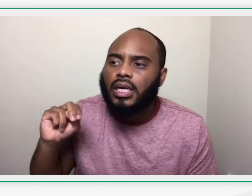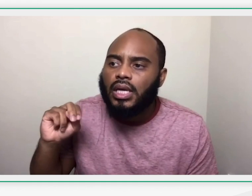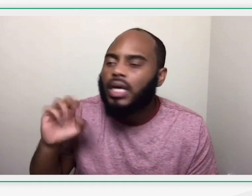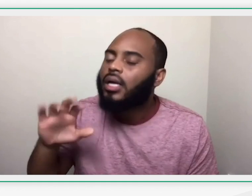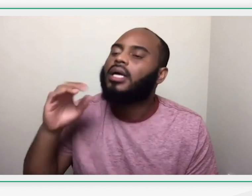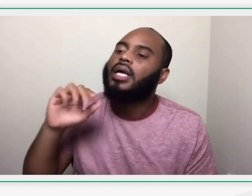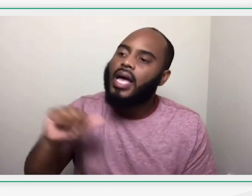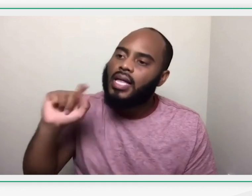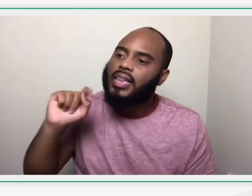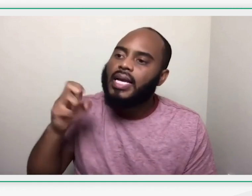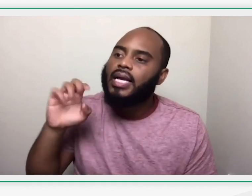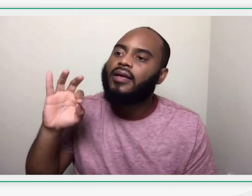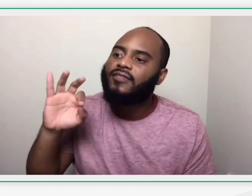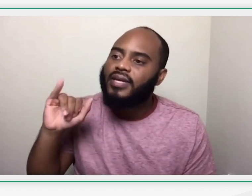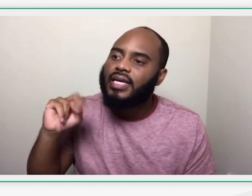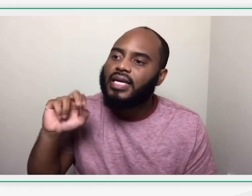@thefinancebar.